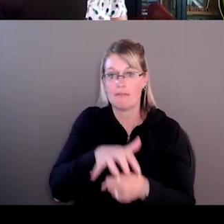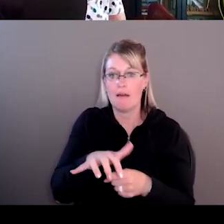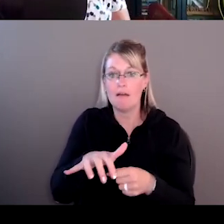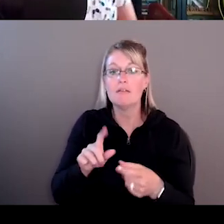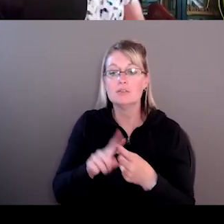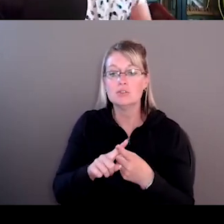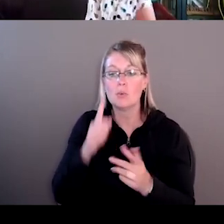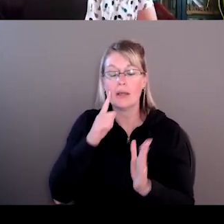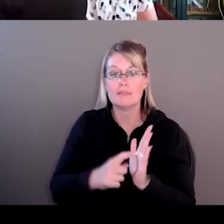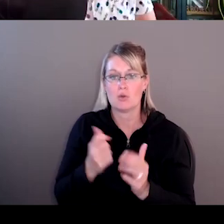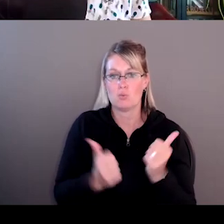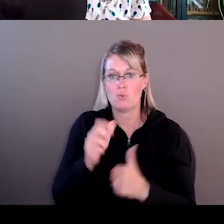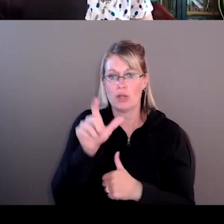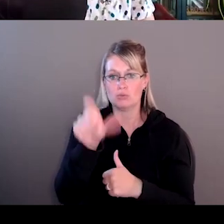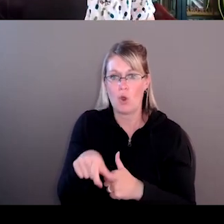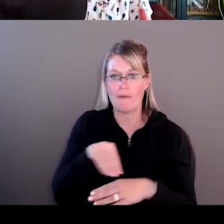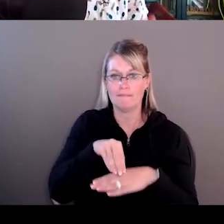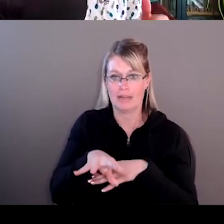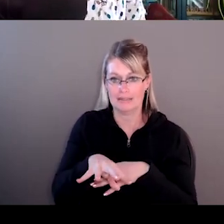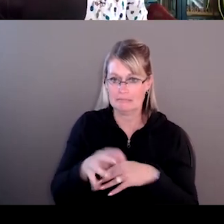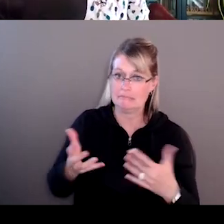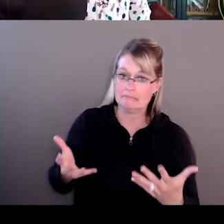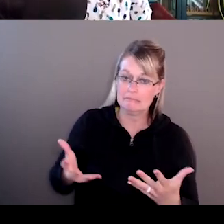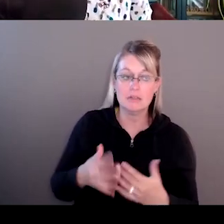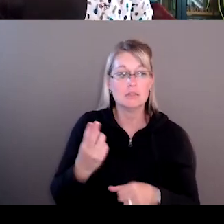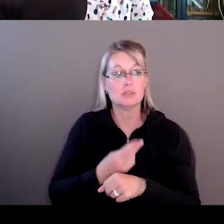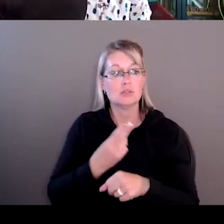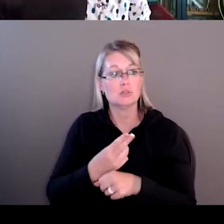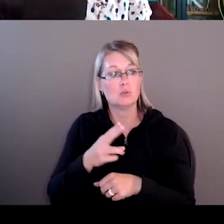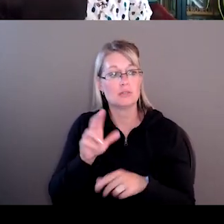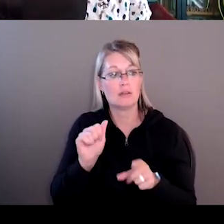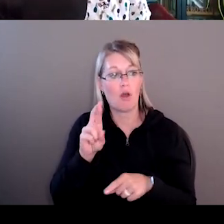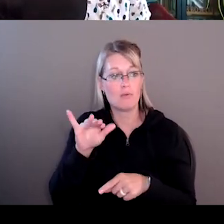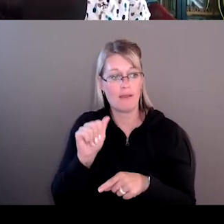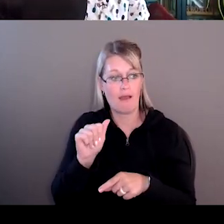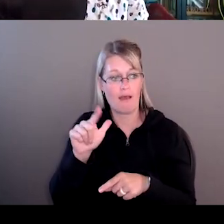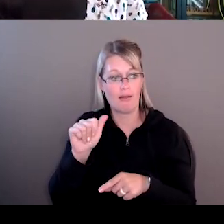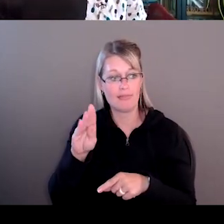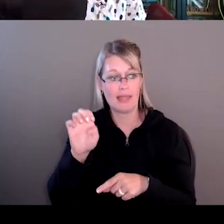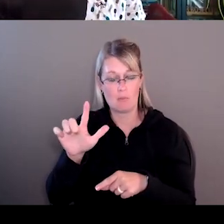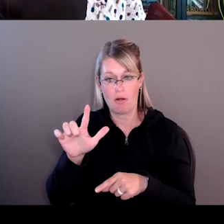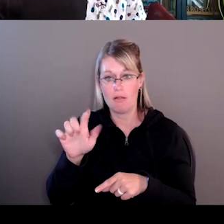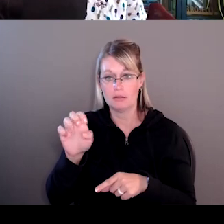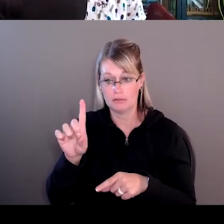which row is being affected. Using ARIA labeled by allows you to associate the rules with a header,